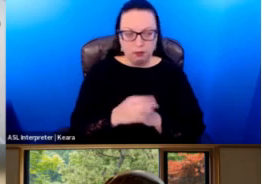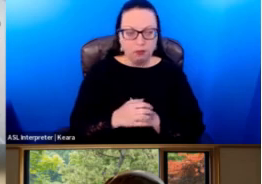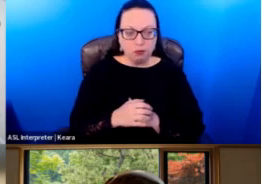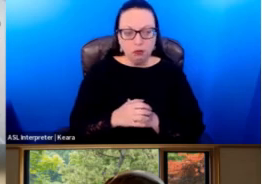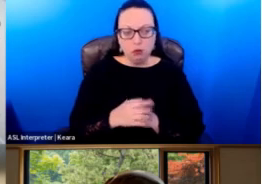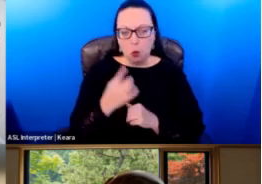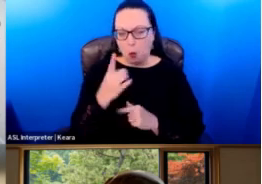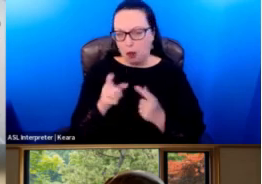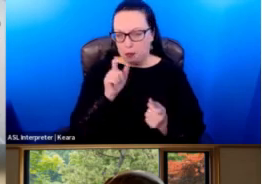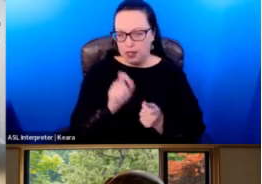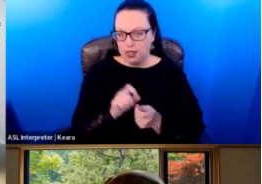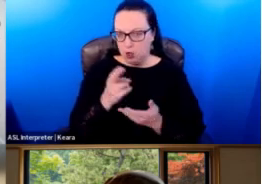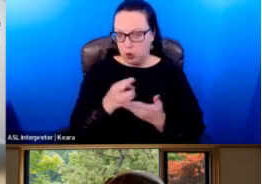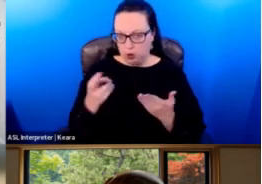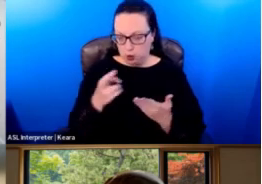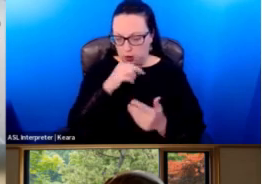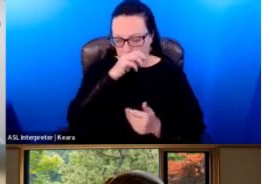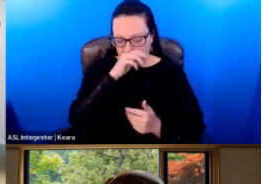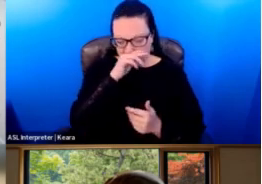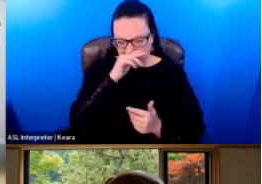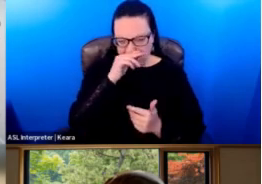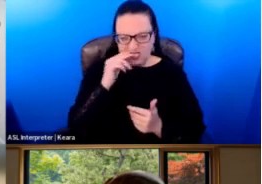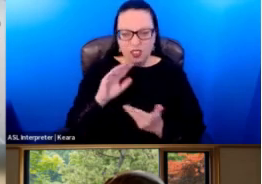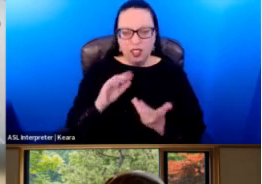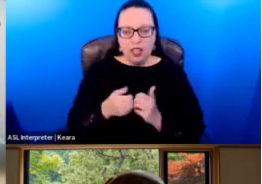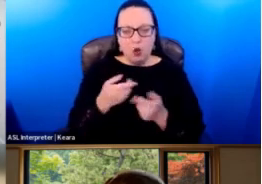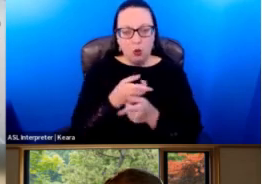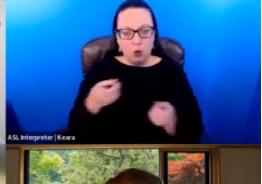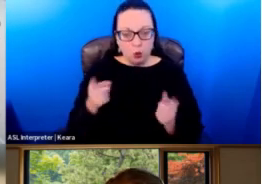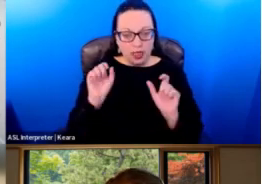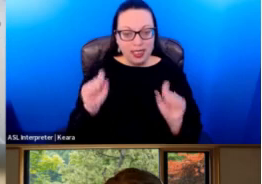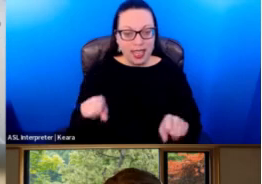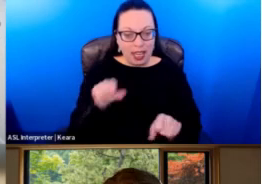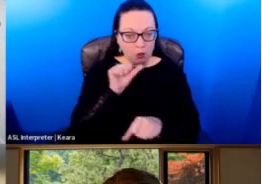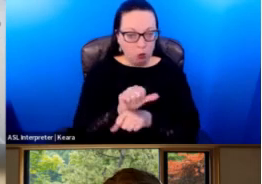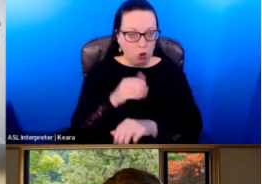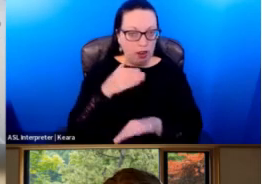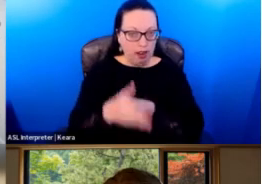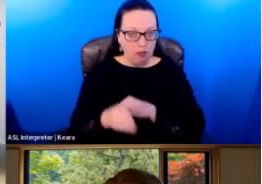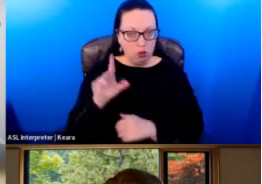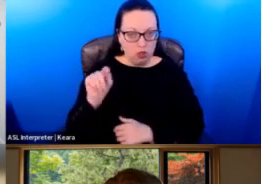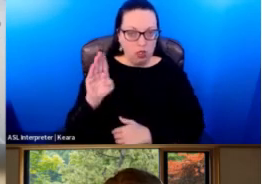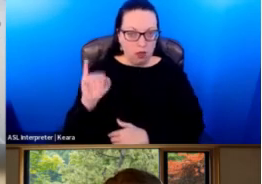particular resource on how you can work after brain injury. So there's some tips and some